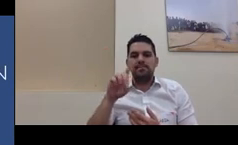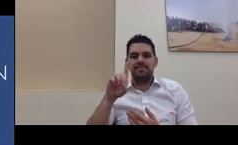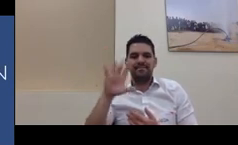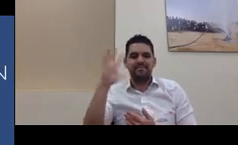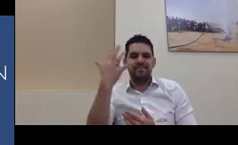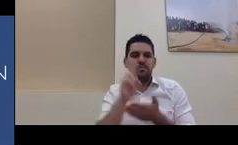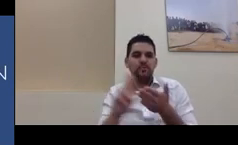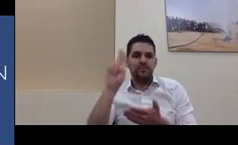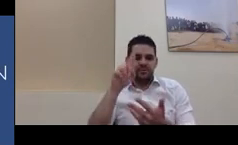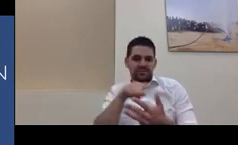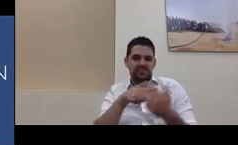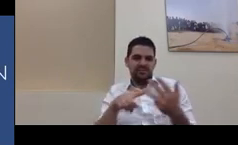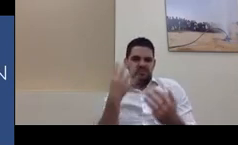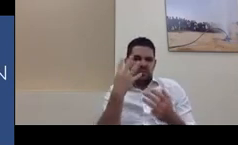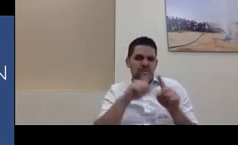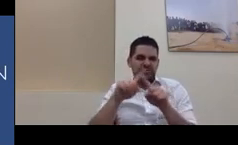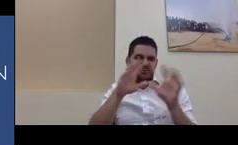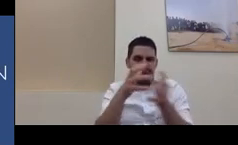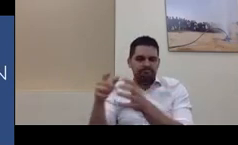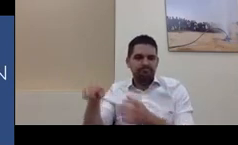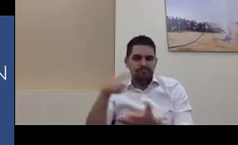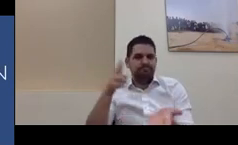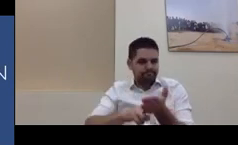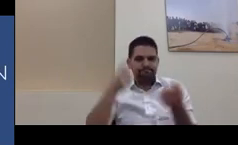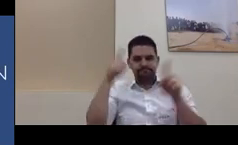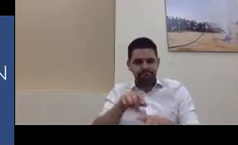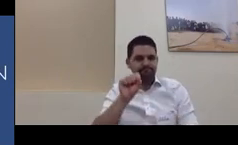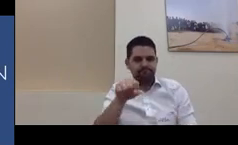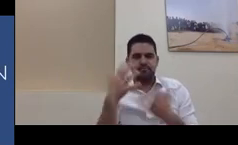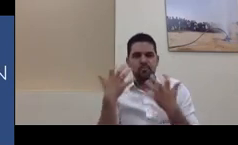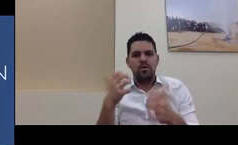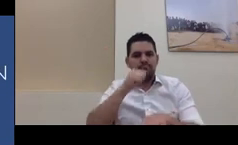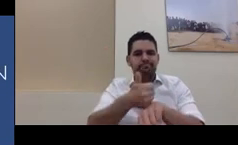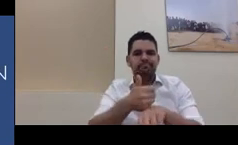and Mohammed the fifth university. There are four different groups that signed and agreed